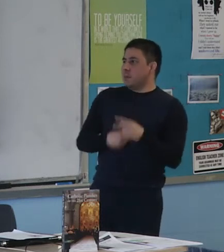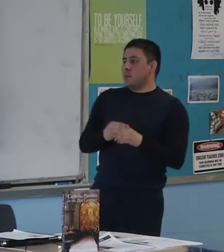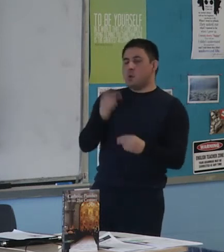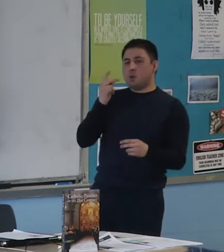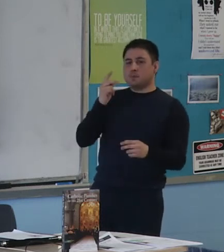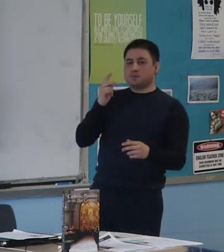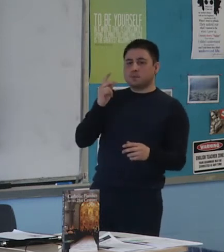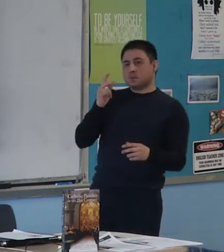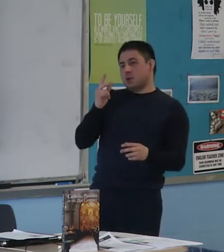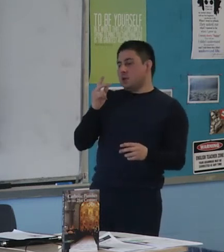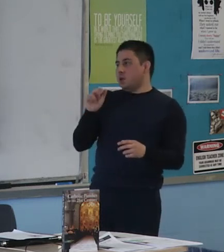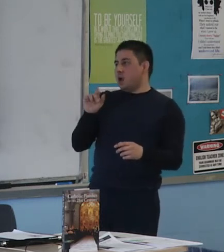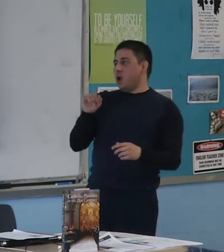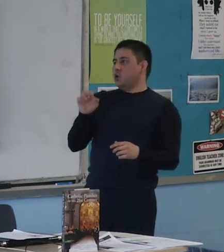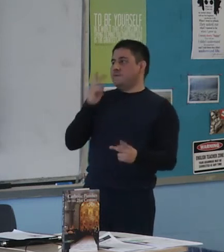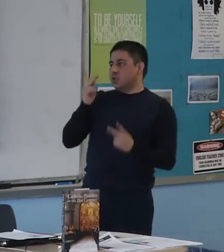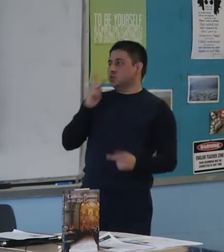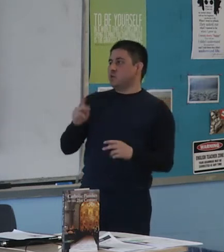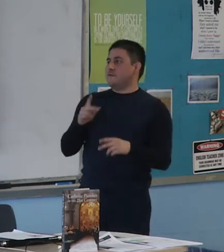items, physical accessibility, group support